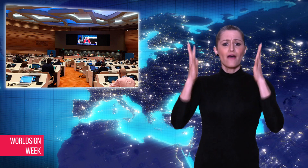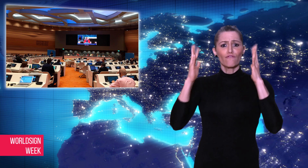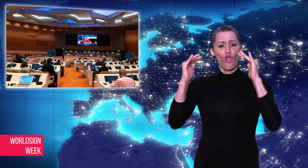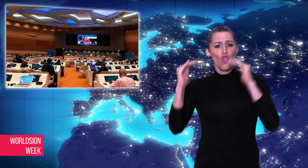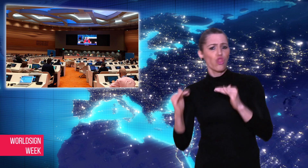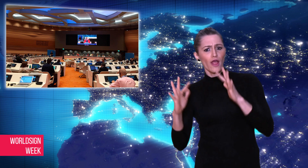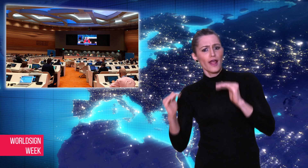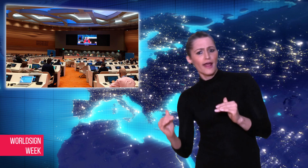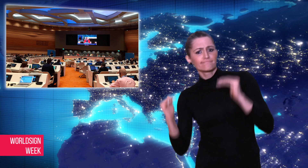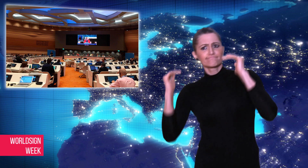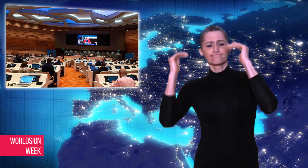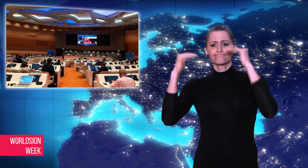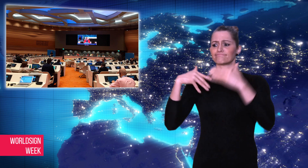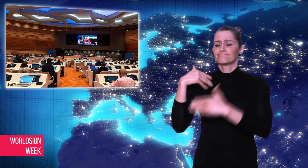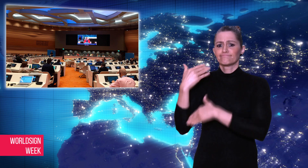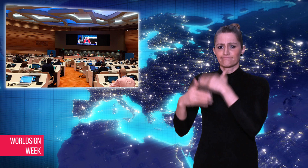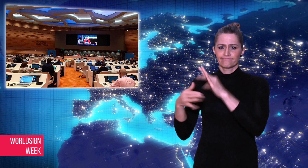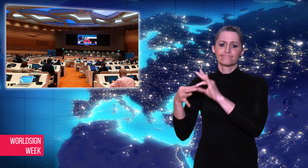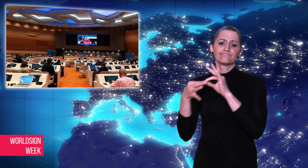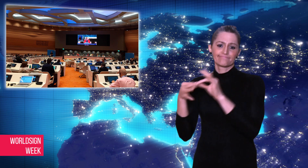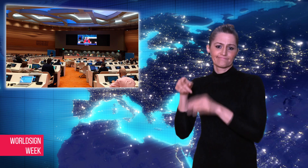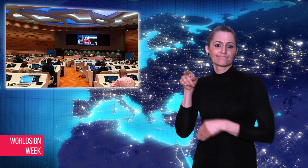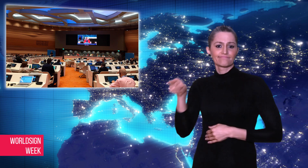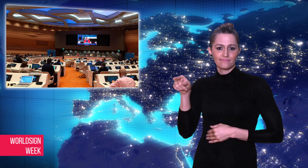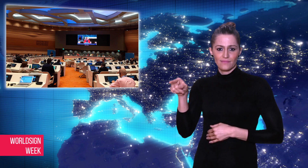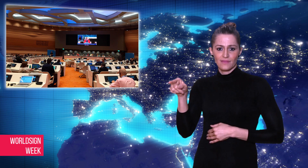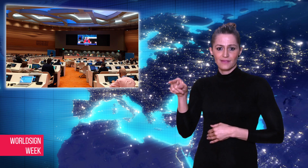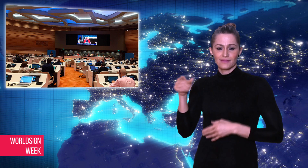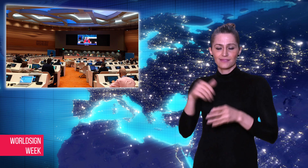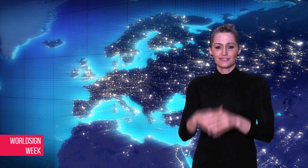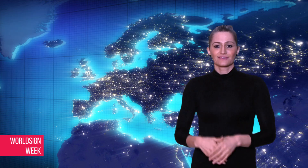daily living standards.